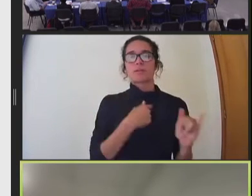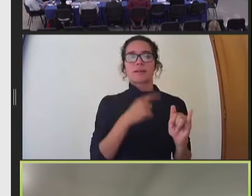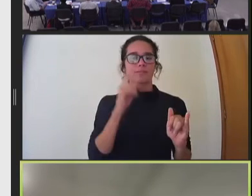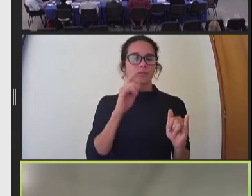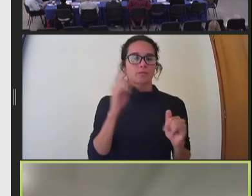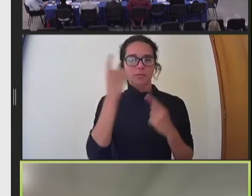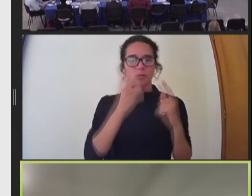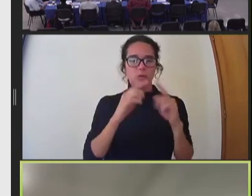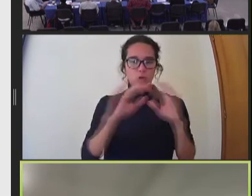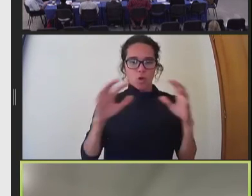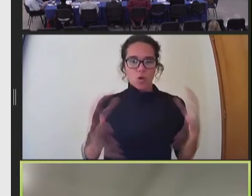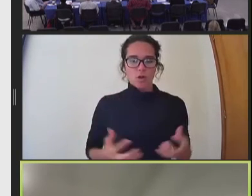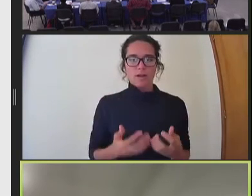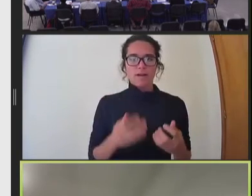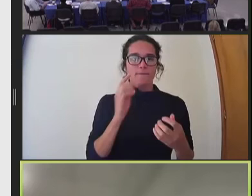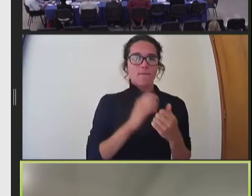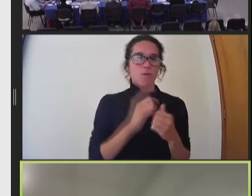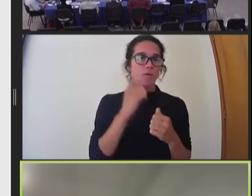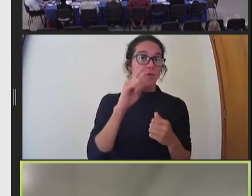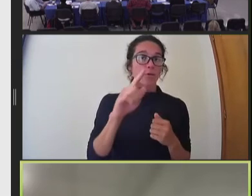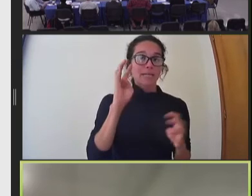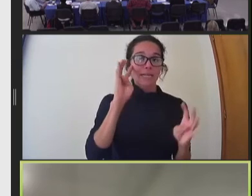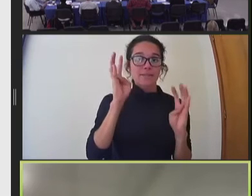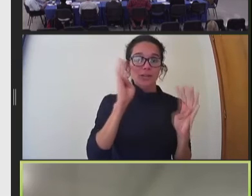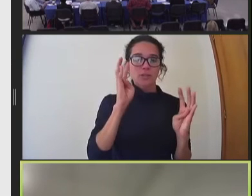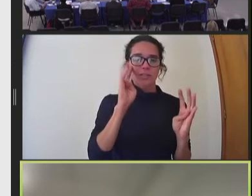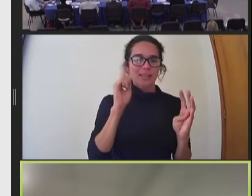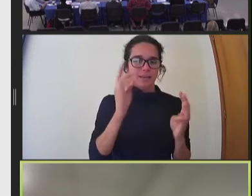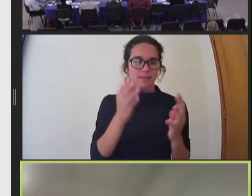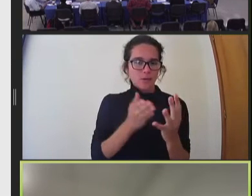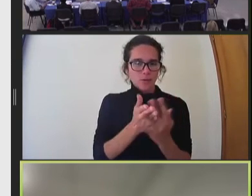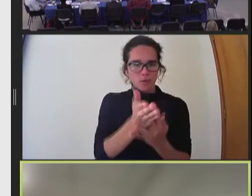innovation and think about that all the way through implementation. And so, we'll touch